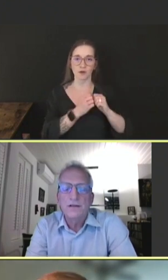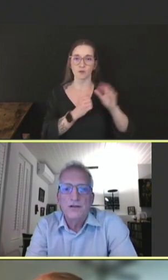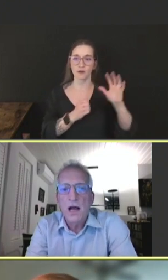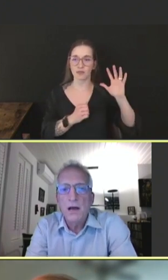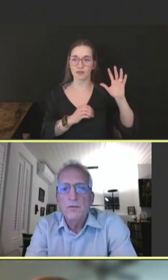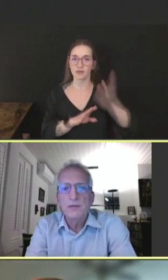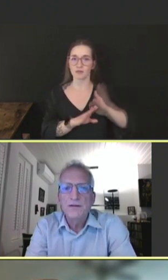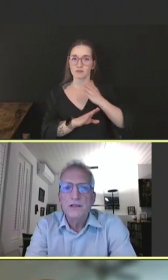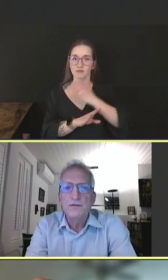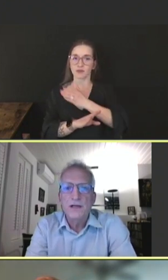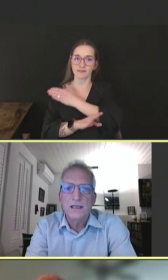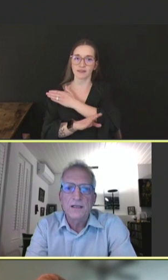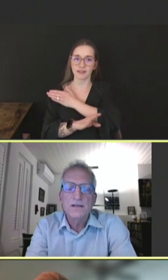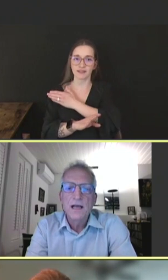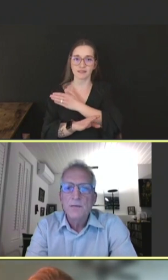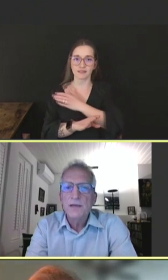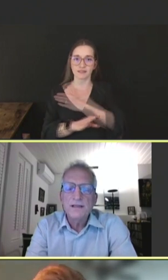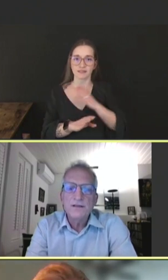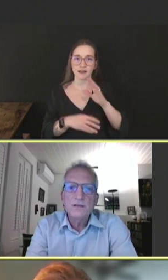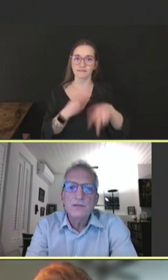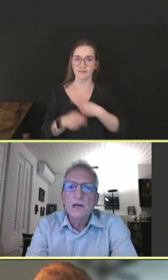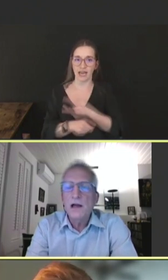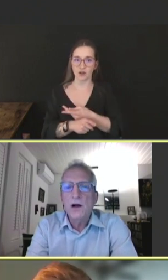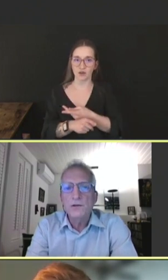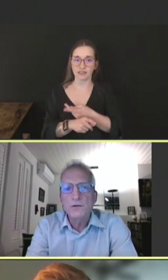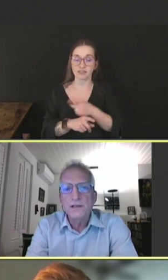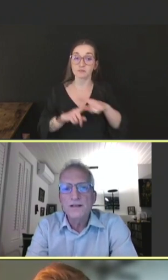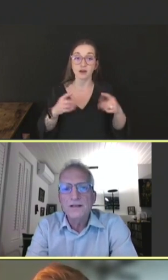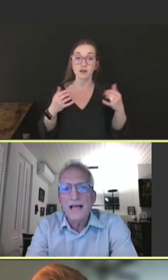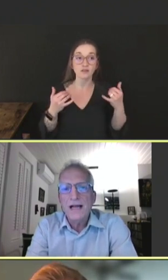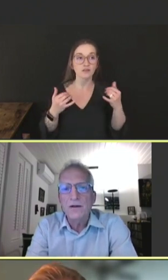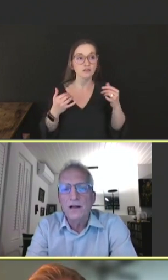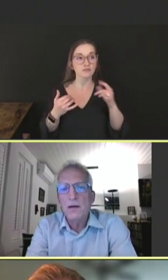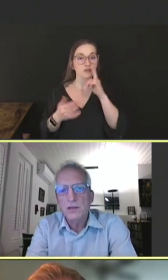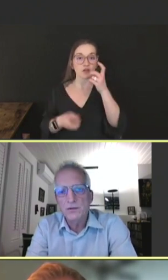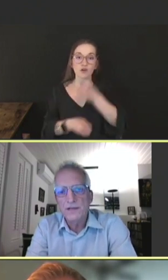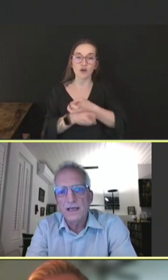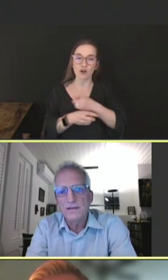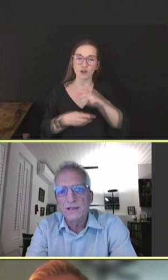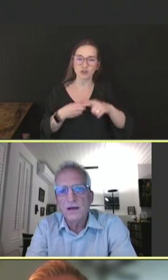know -- at the time of previous variants, but it is really hard to disentangle how much of that is